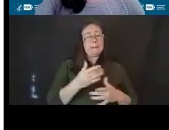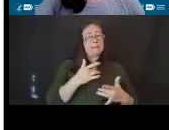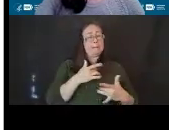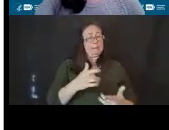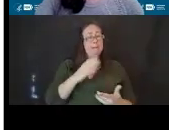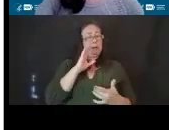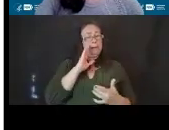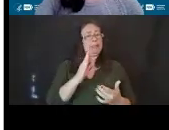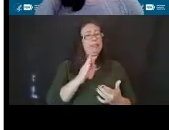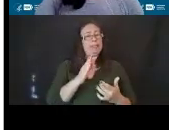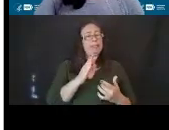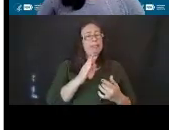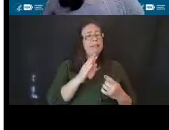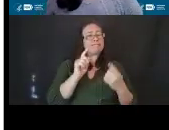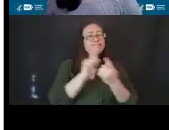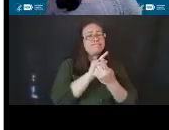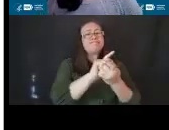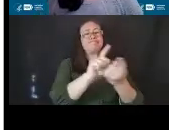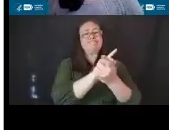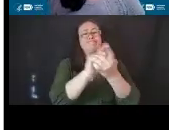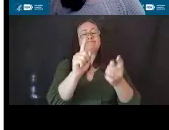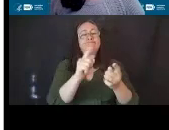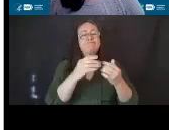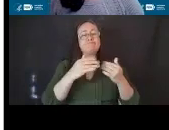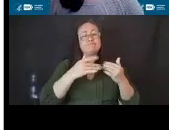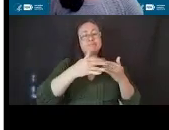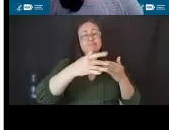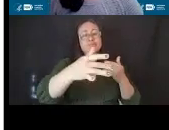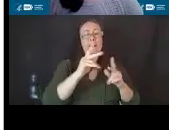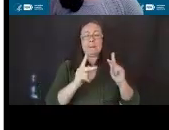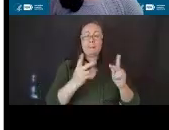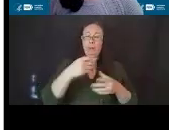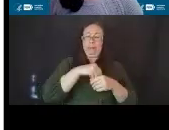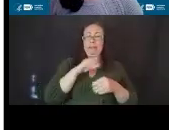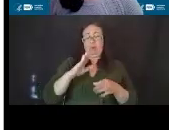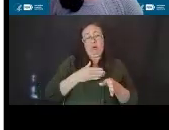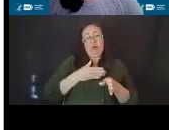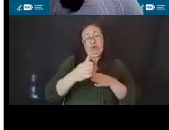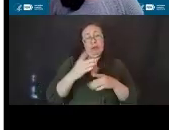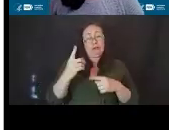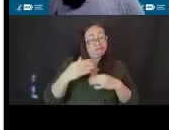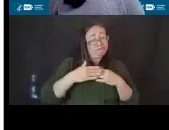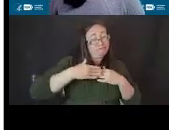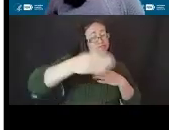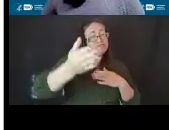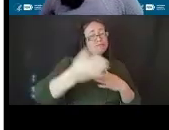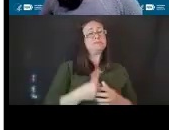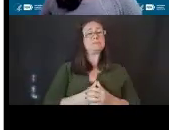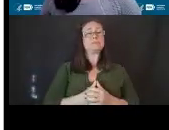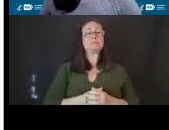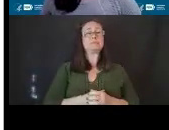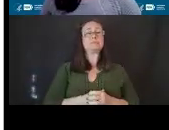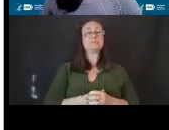active awards at the NIH. And one of the really nice tools